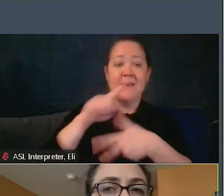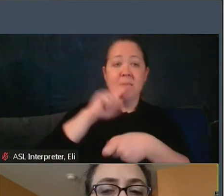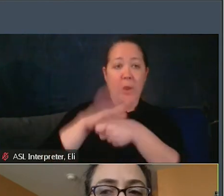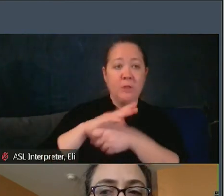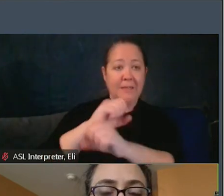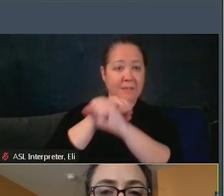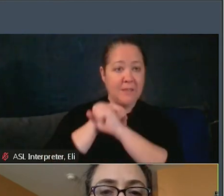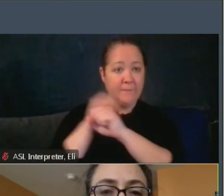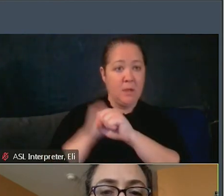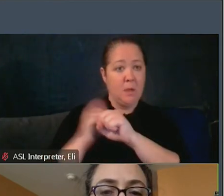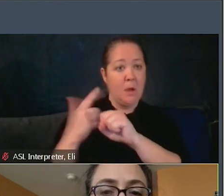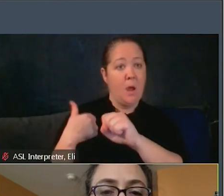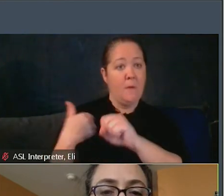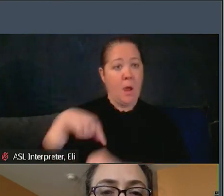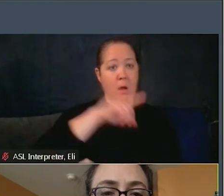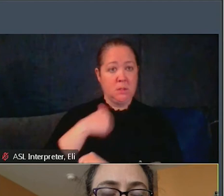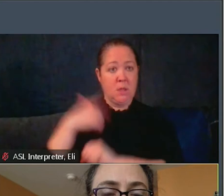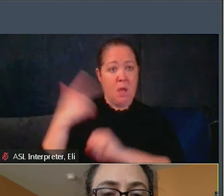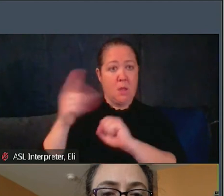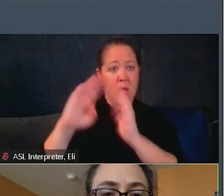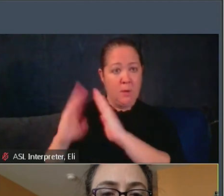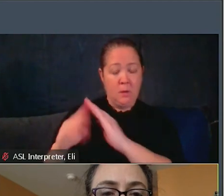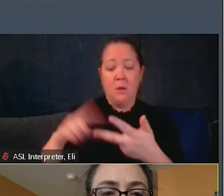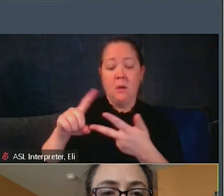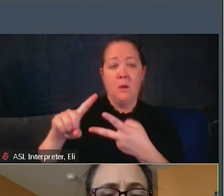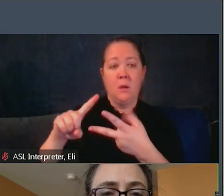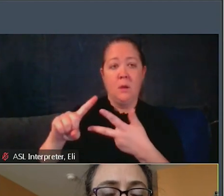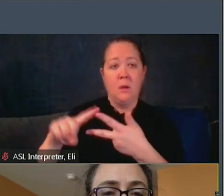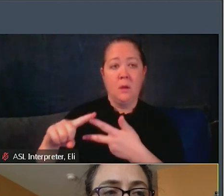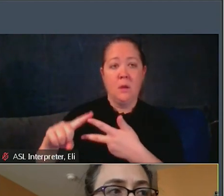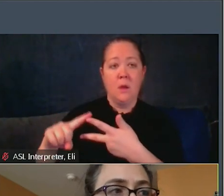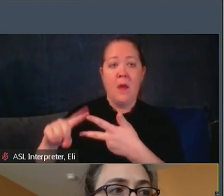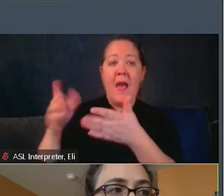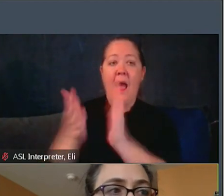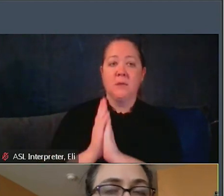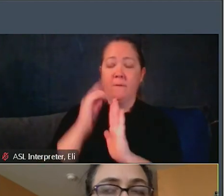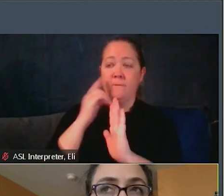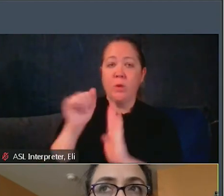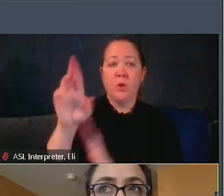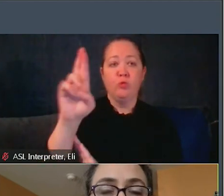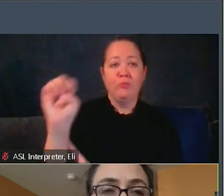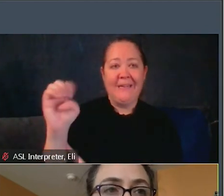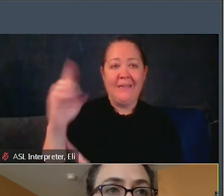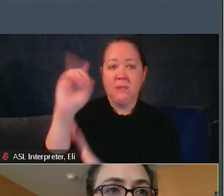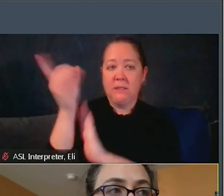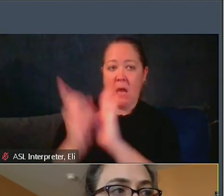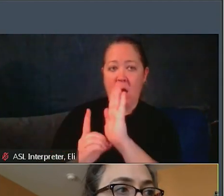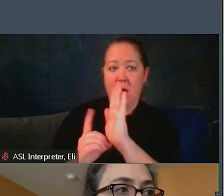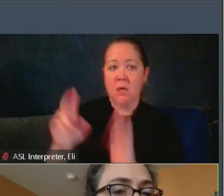redesign, including a reorientation, which Nicole mentioned would include putting the entryway elsewhere,